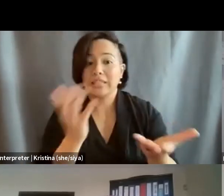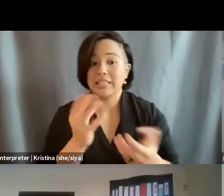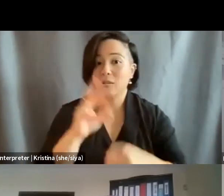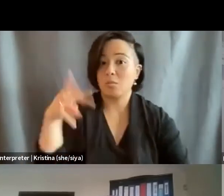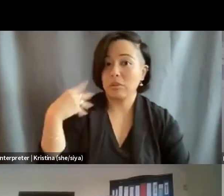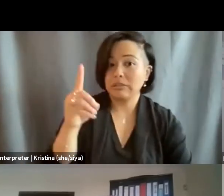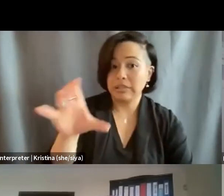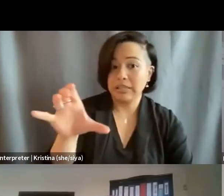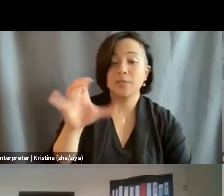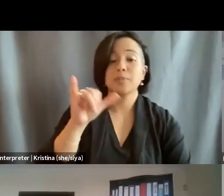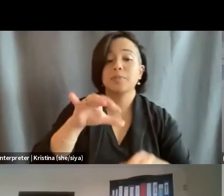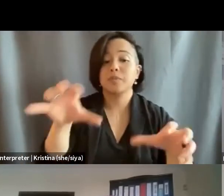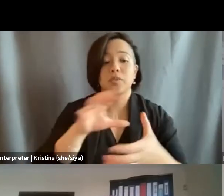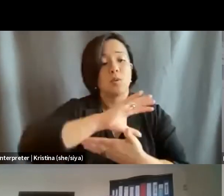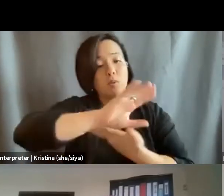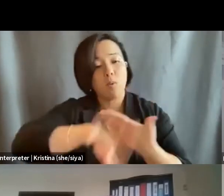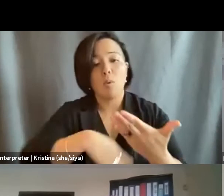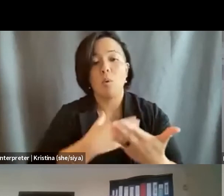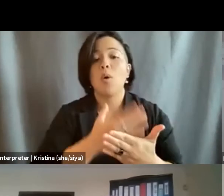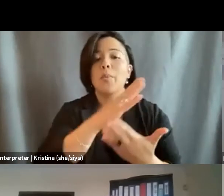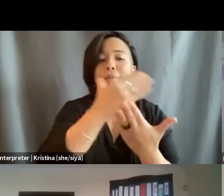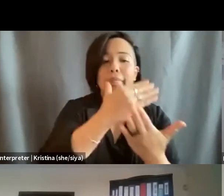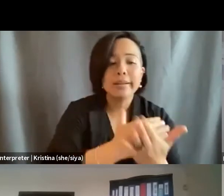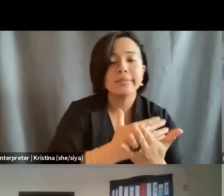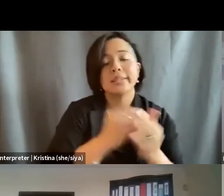that does all of it's lessons in education in American Sign Language — and they just launched a program